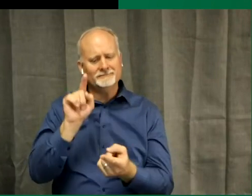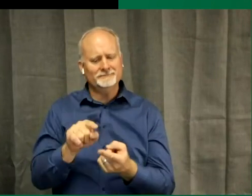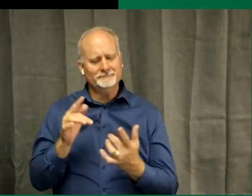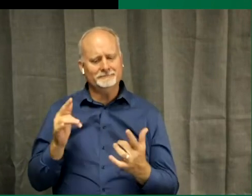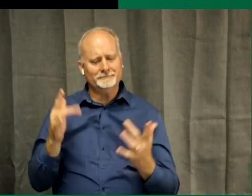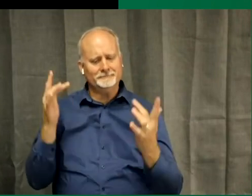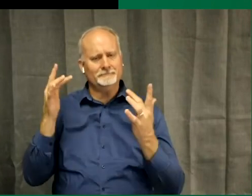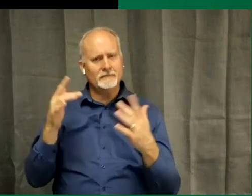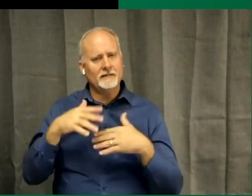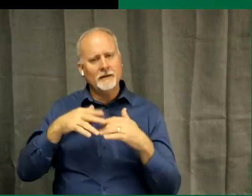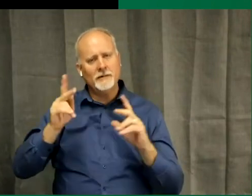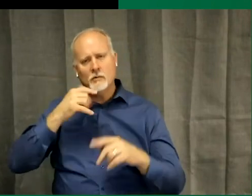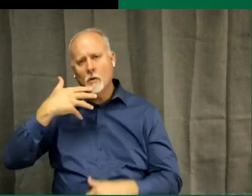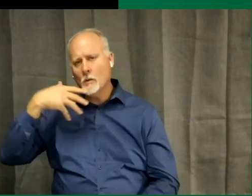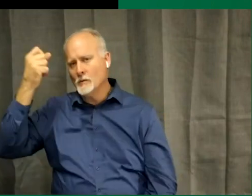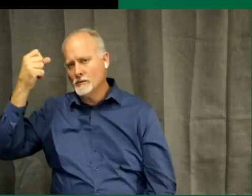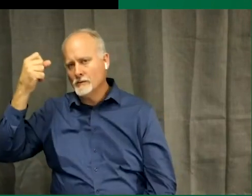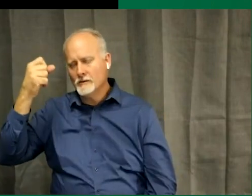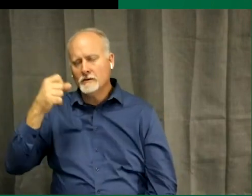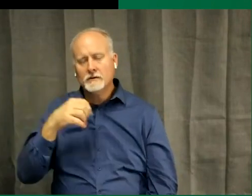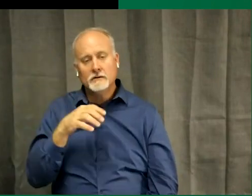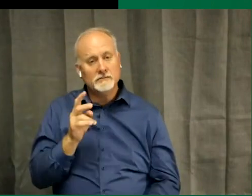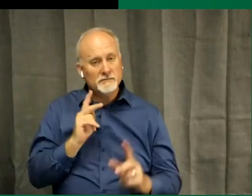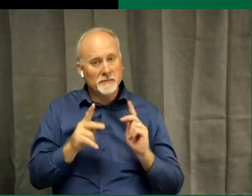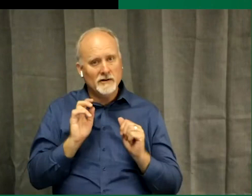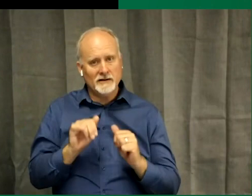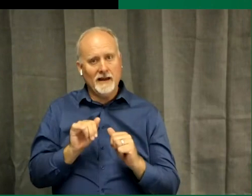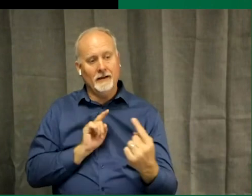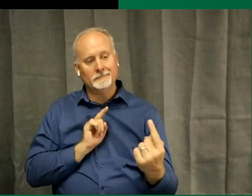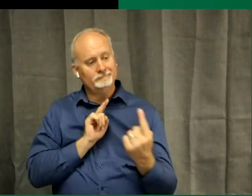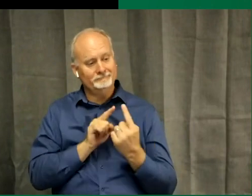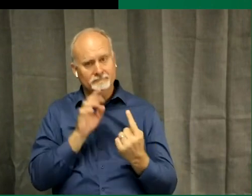folks that are a little bit older so people can come in contact with each other and not even know